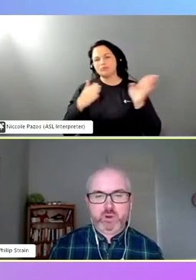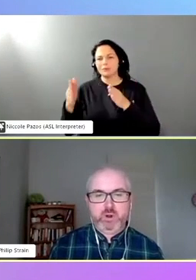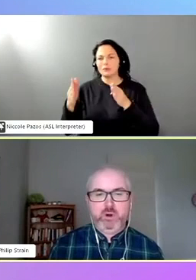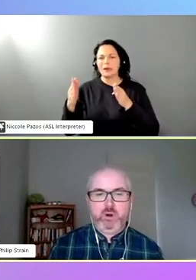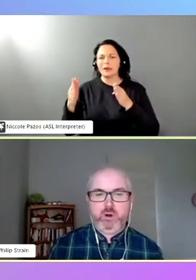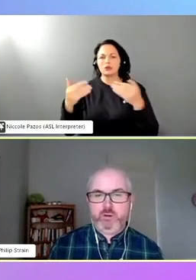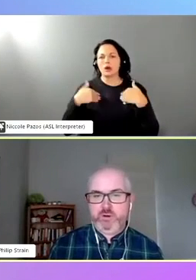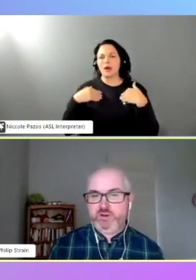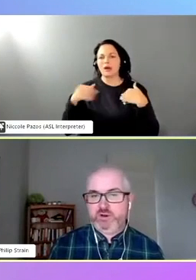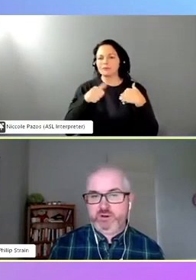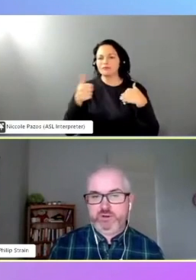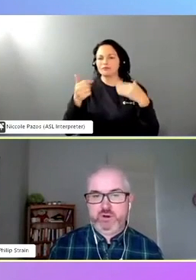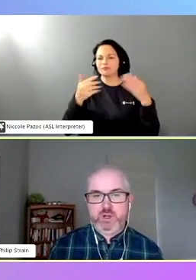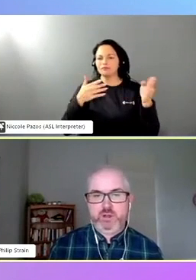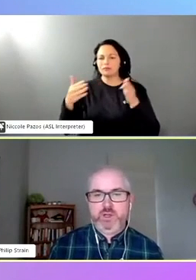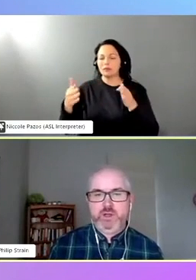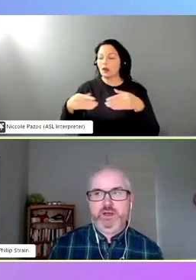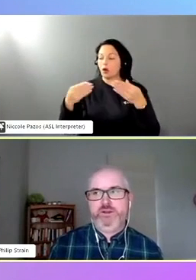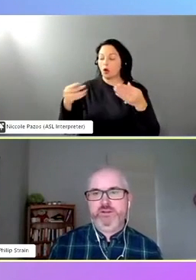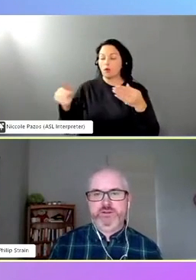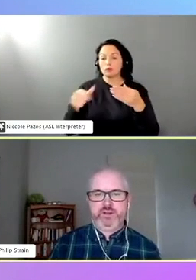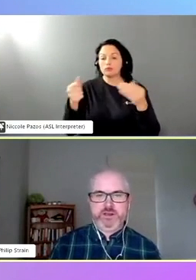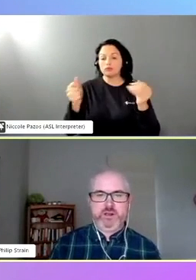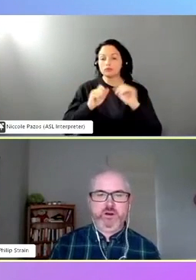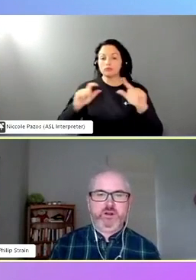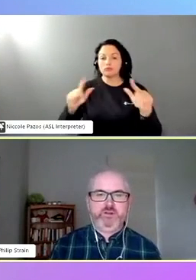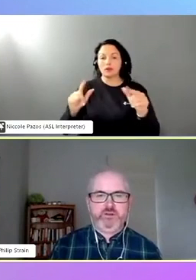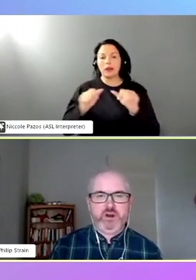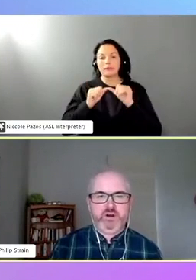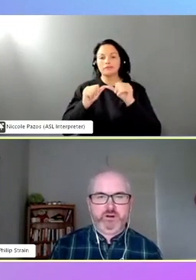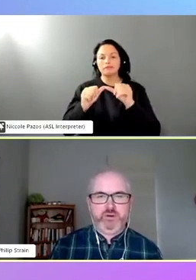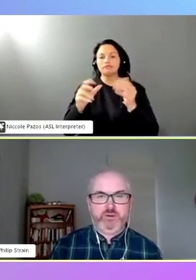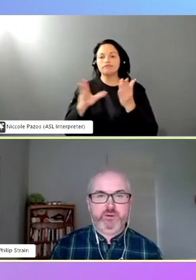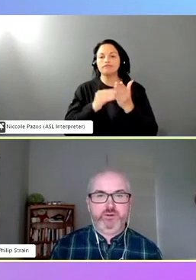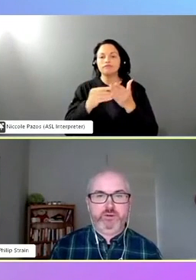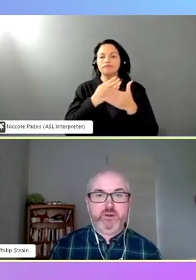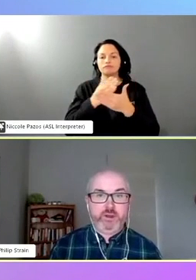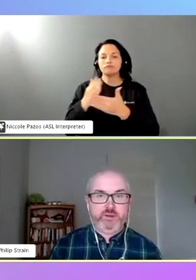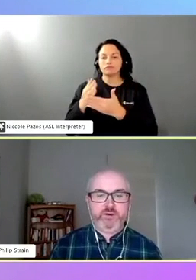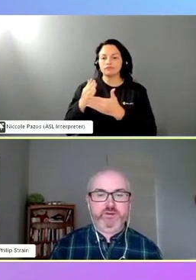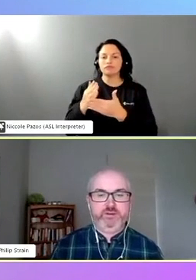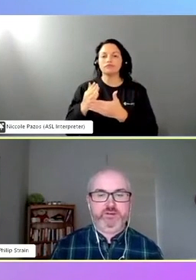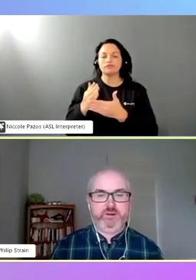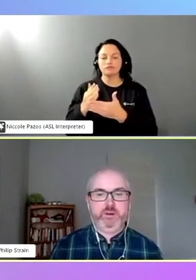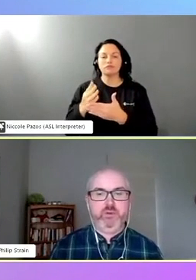These are the things that contain objects. in particular we have a type of object that is called